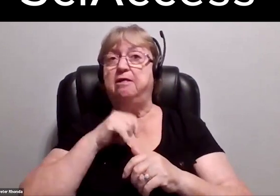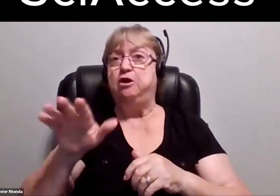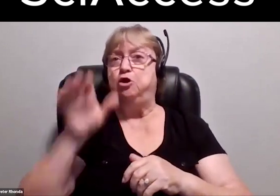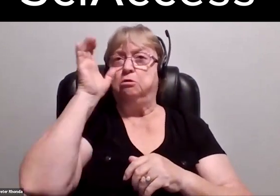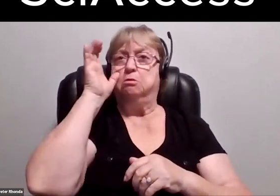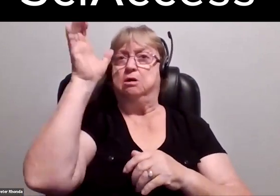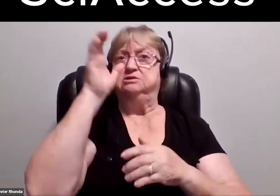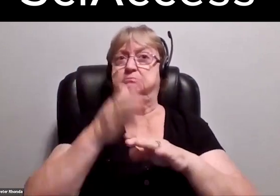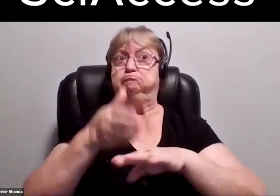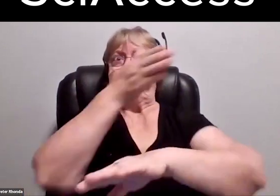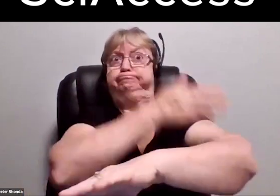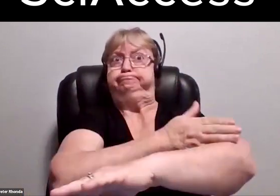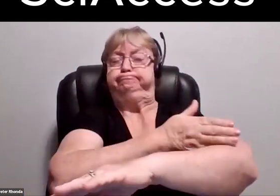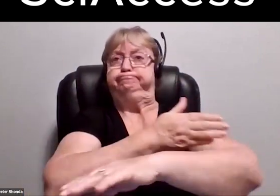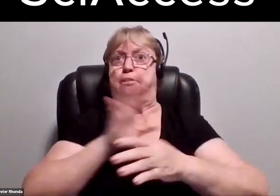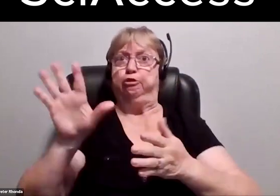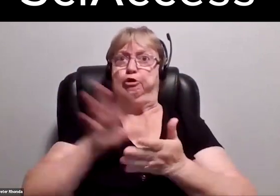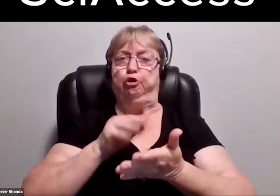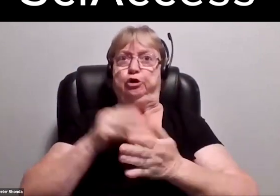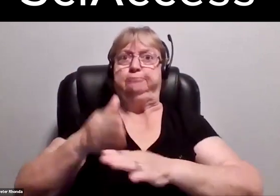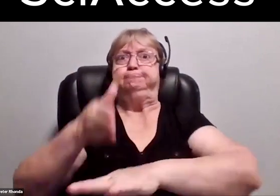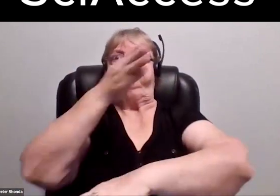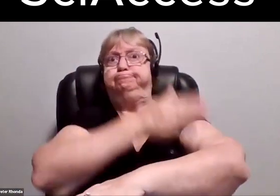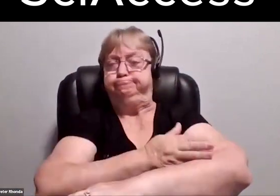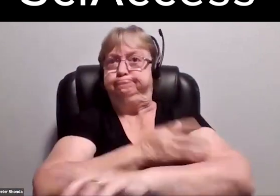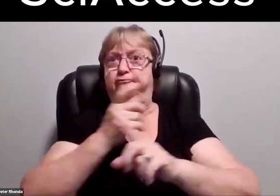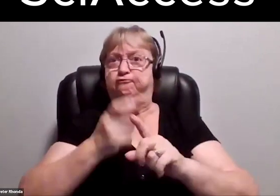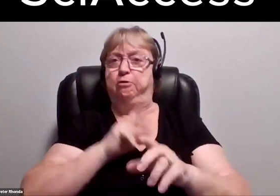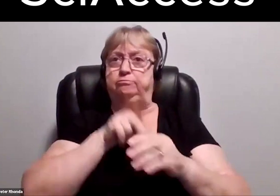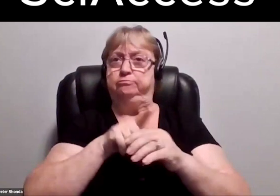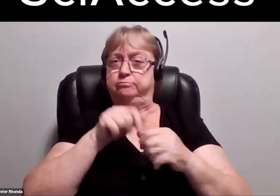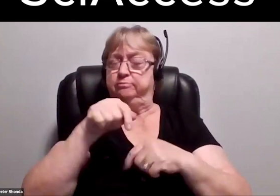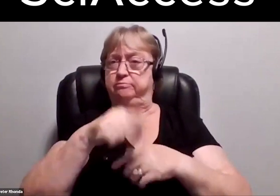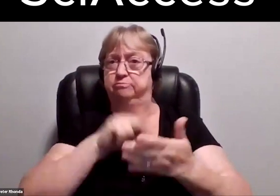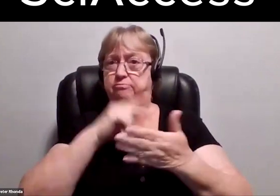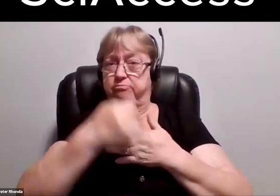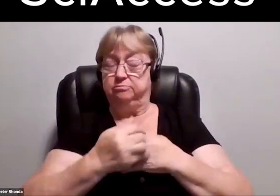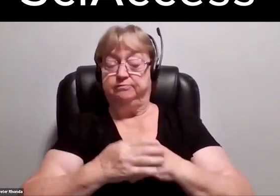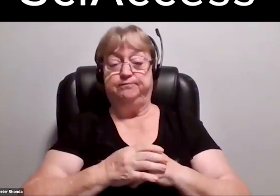as a result of participating in the project. Students with VI's understanding of the components